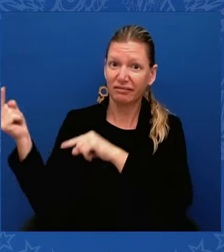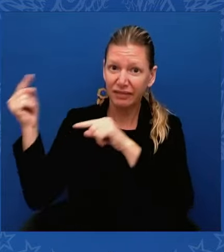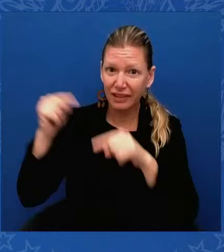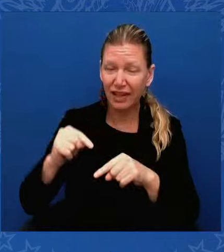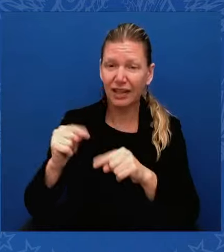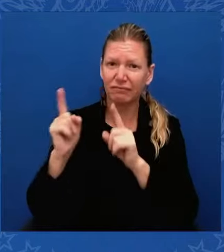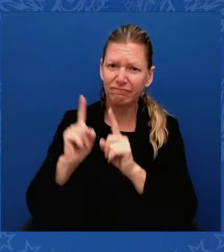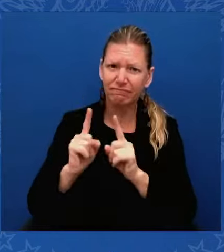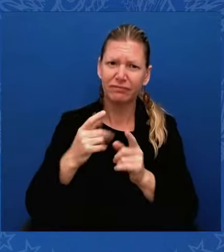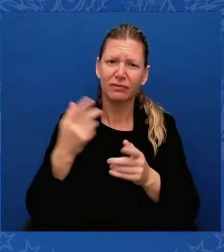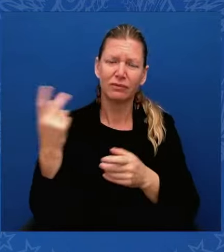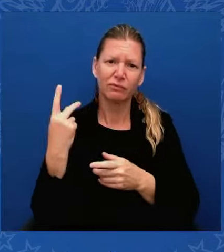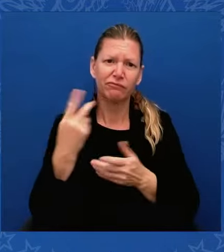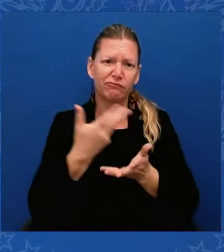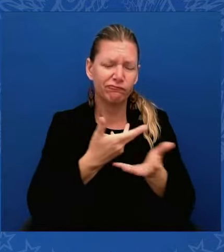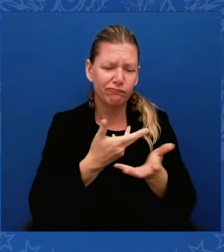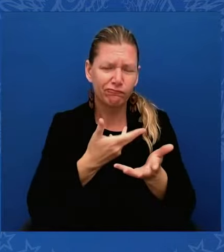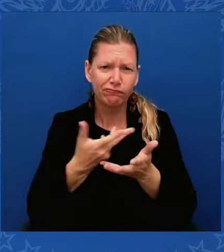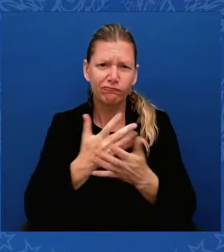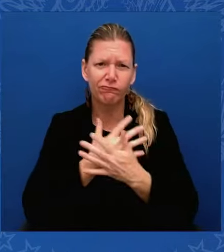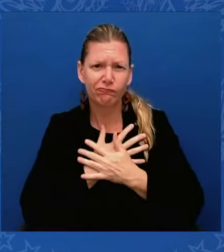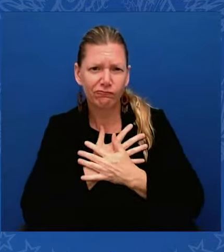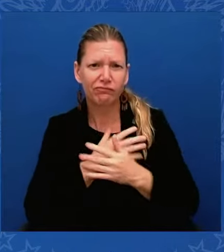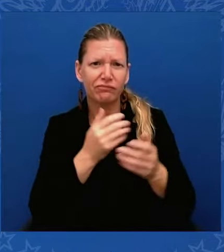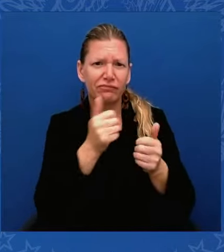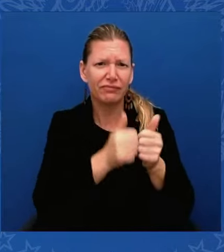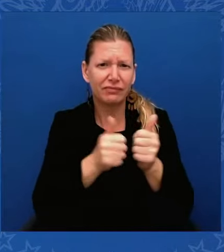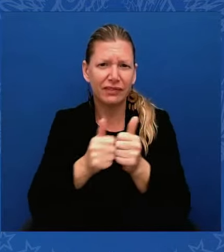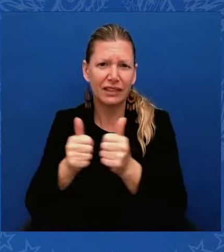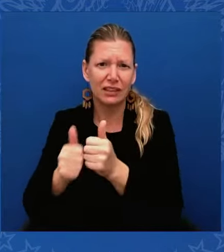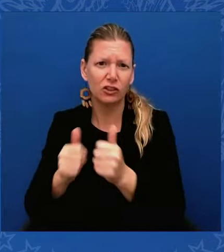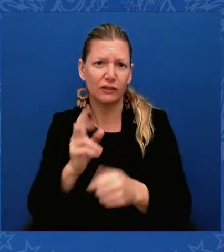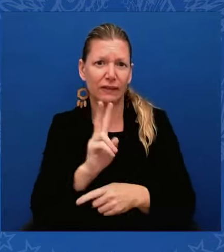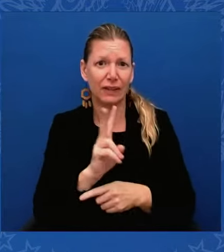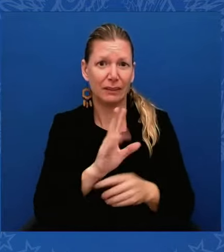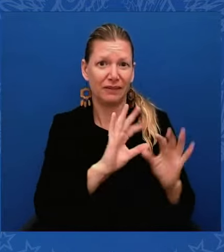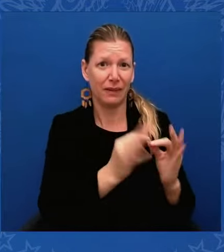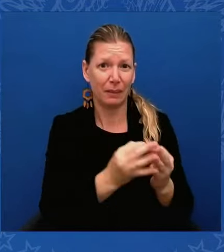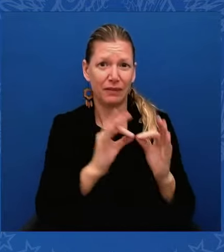I witnessed his enormous empathy and how he helped them to heal.